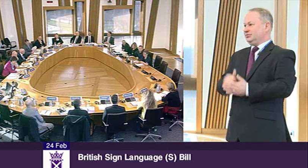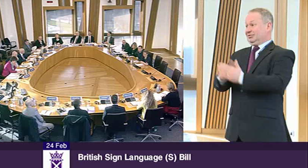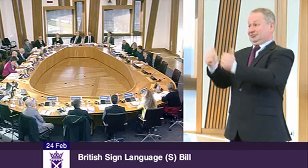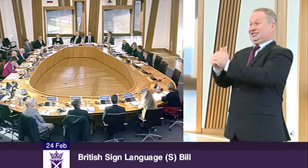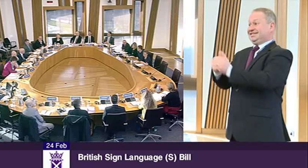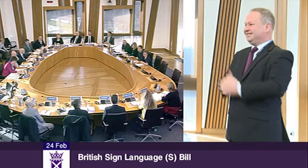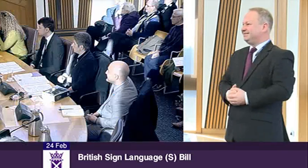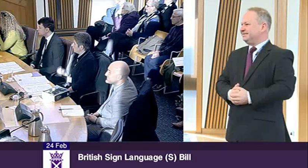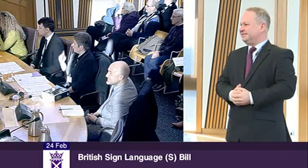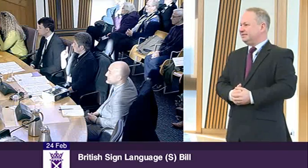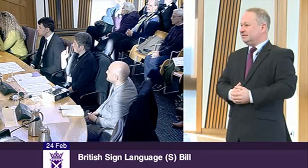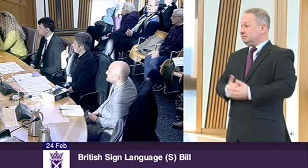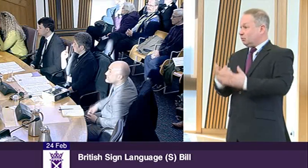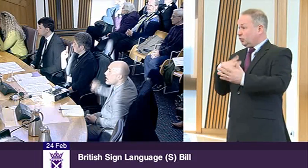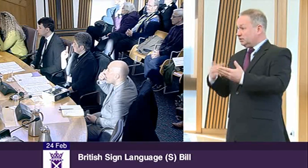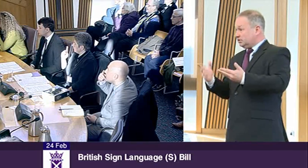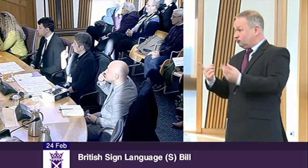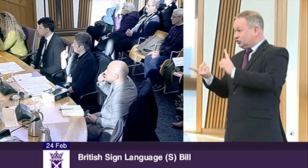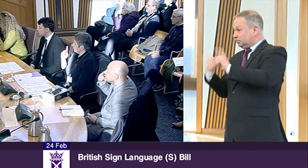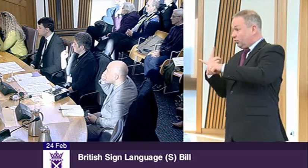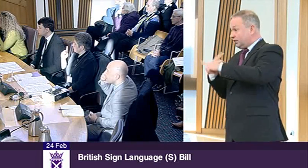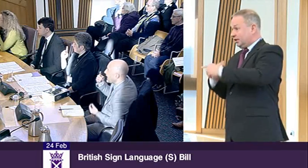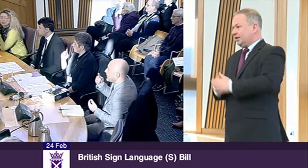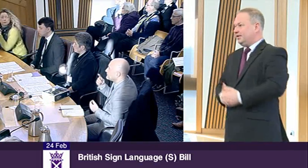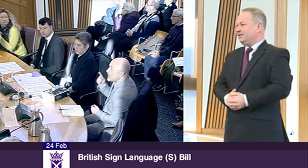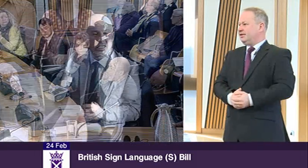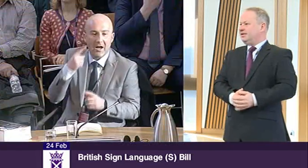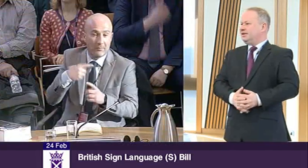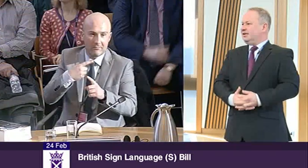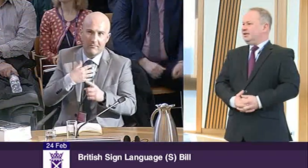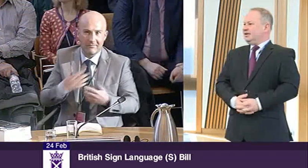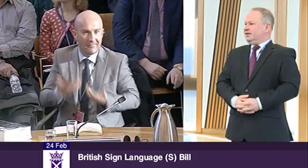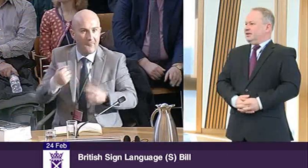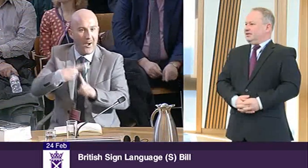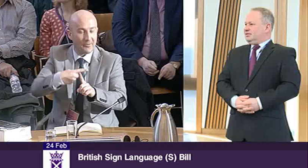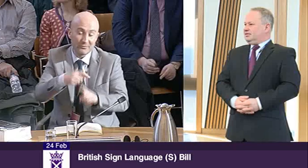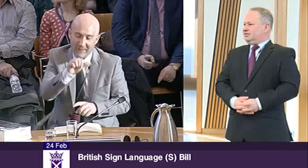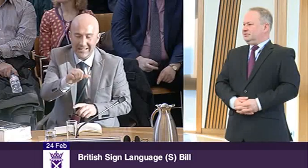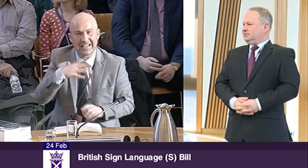The Convener: I am sorry. Would Frankie McLean respond directly to that point?